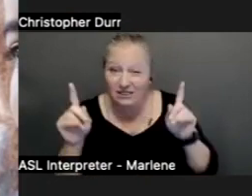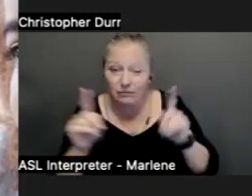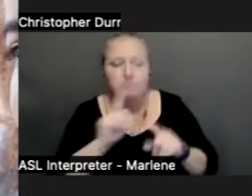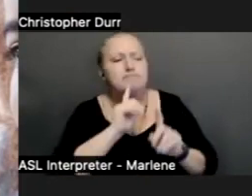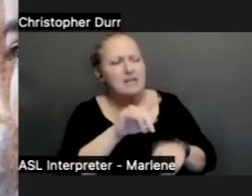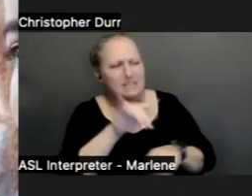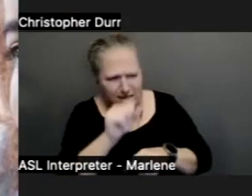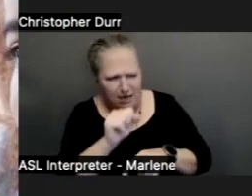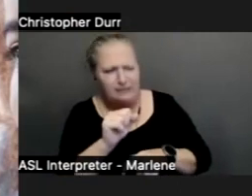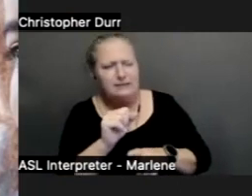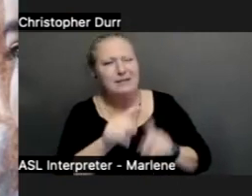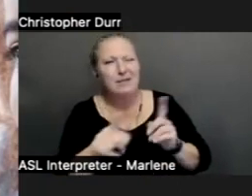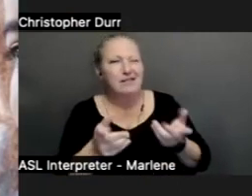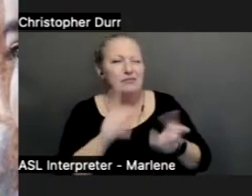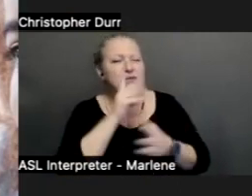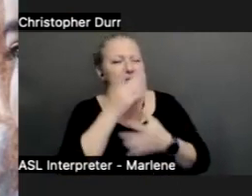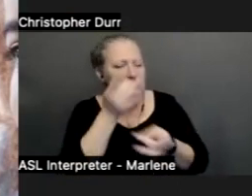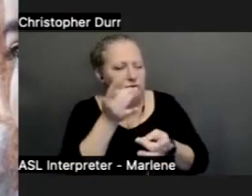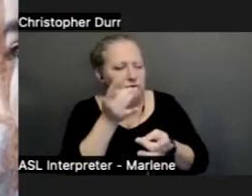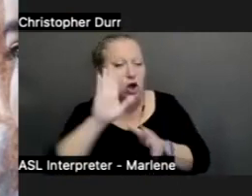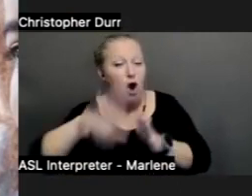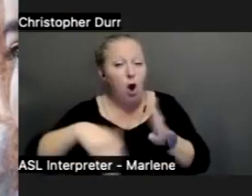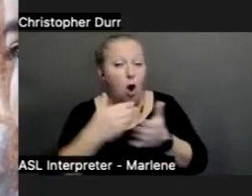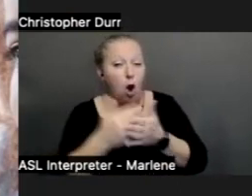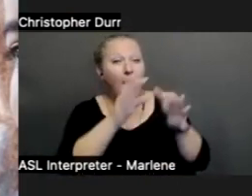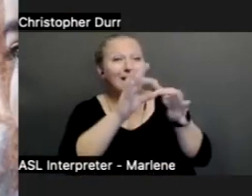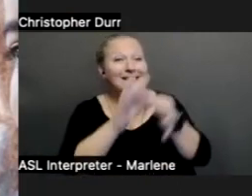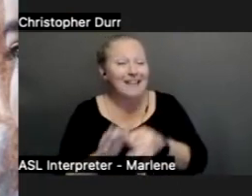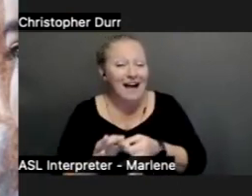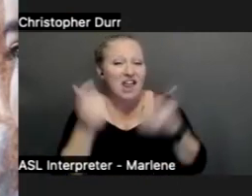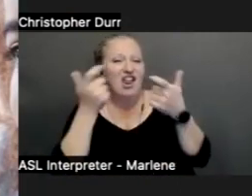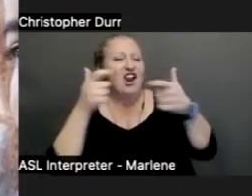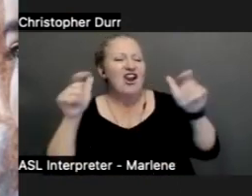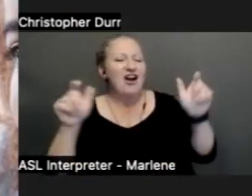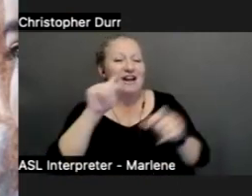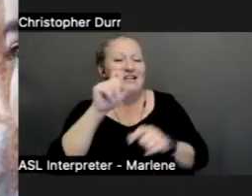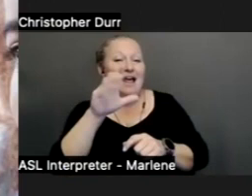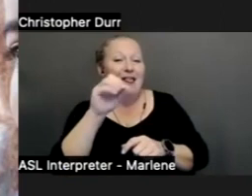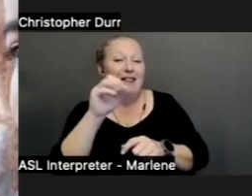but it's really interesting that they're all tied to the large telecom. Let's get you access